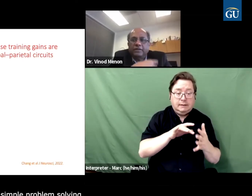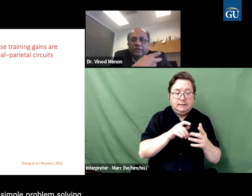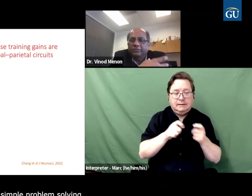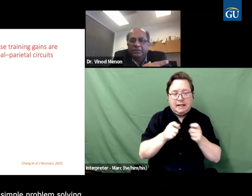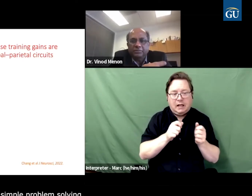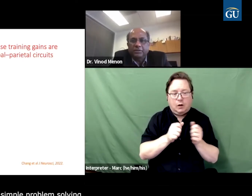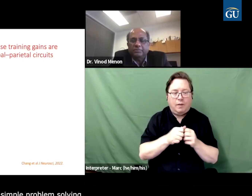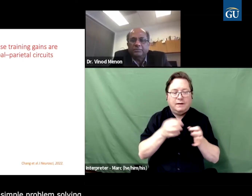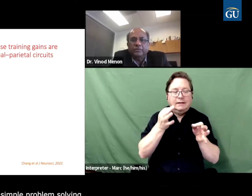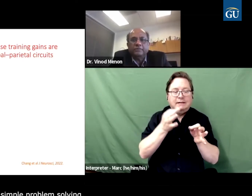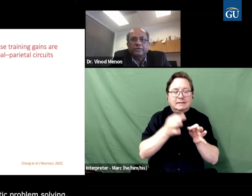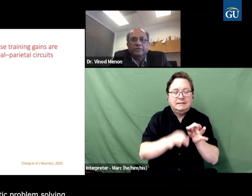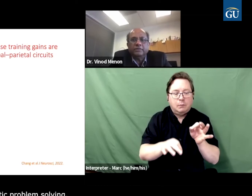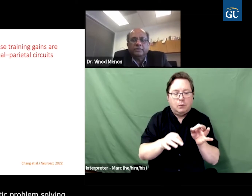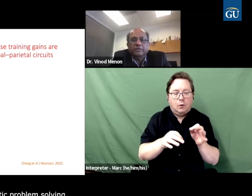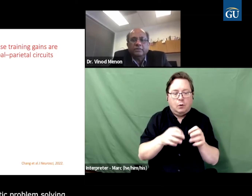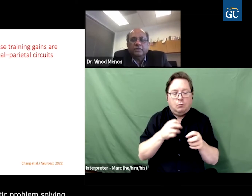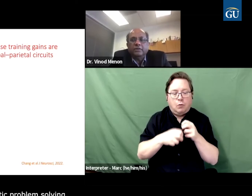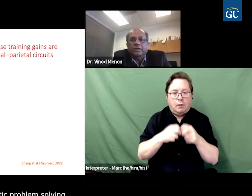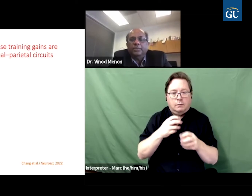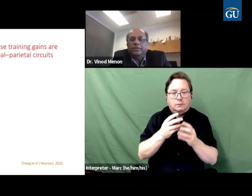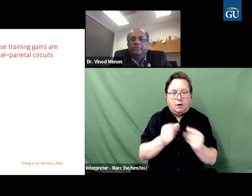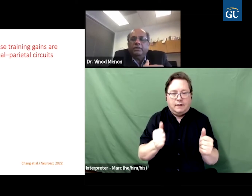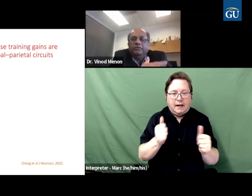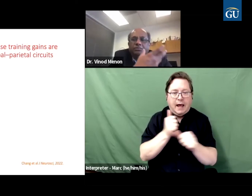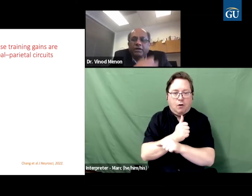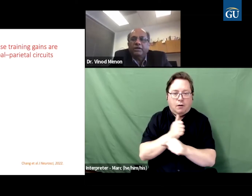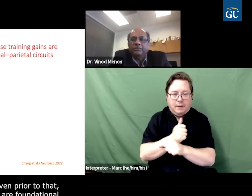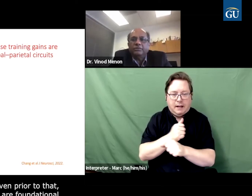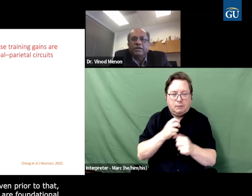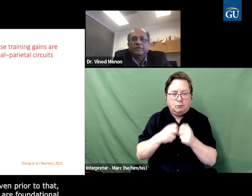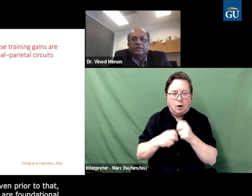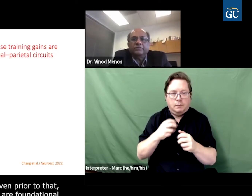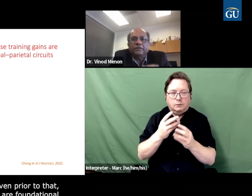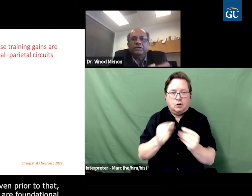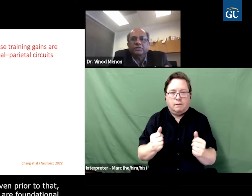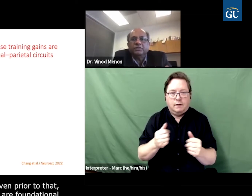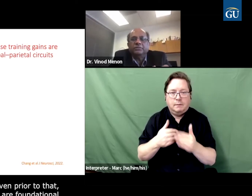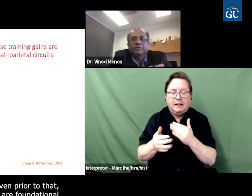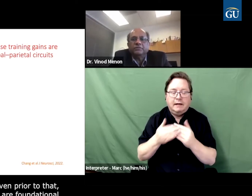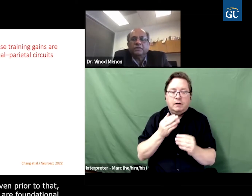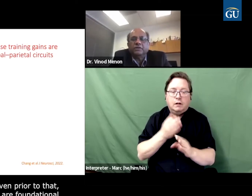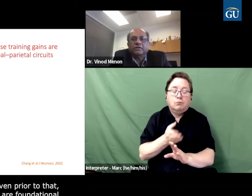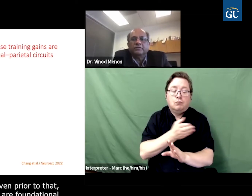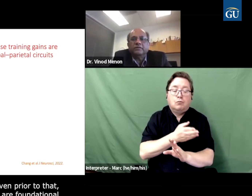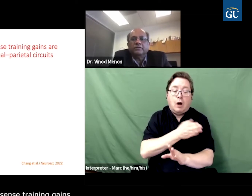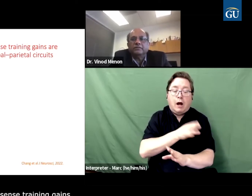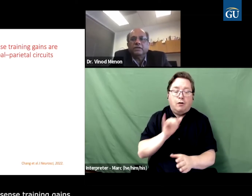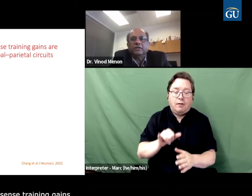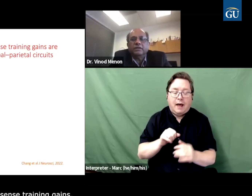simple problem solving arithmetic problem solving but even prior to that there are